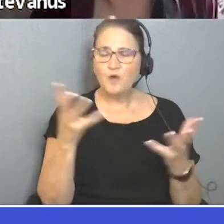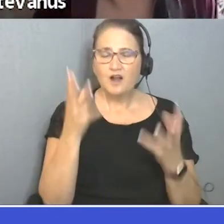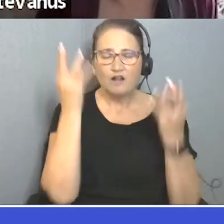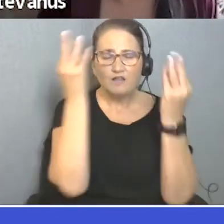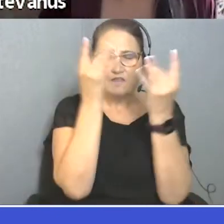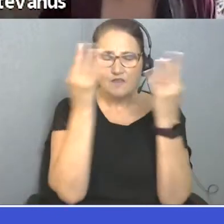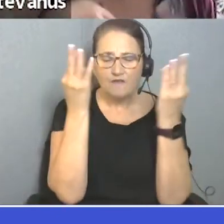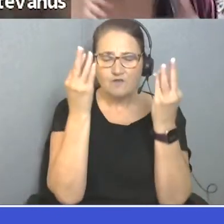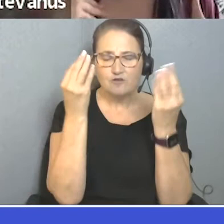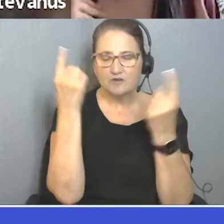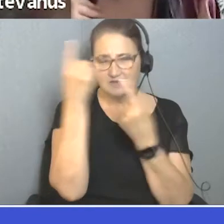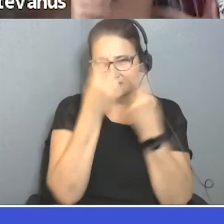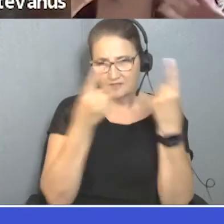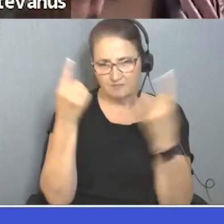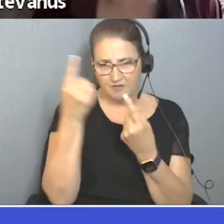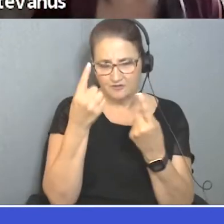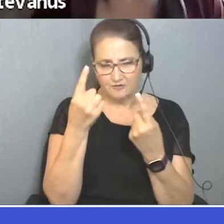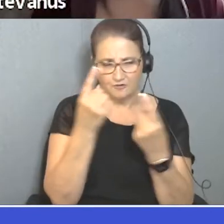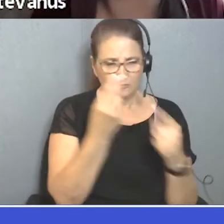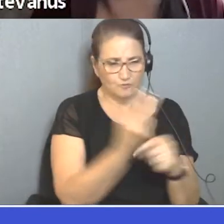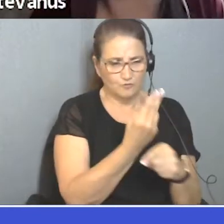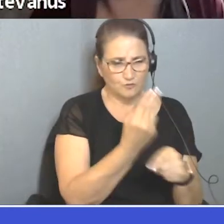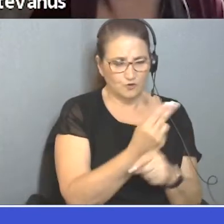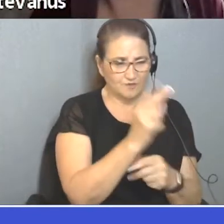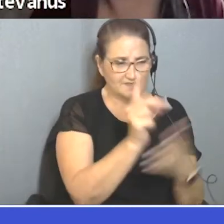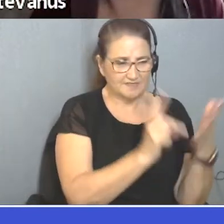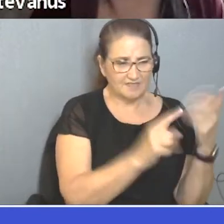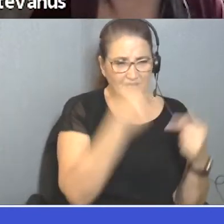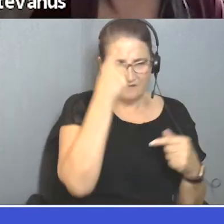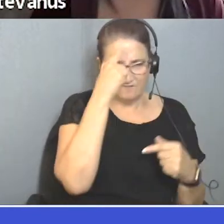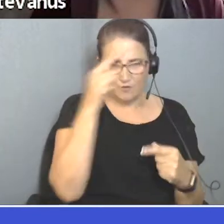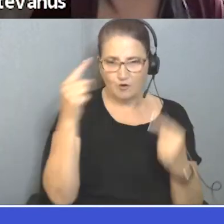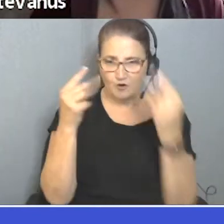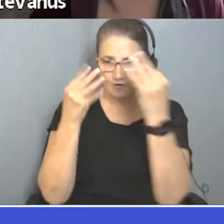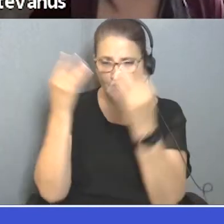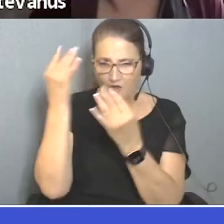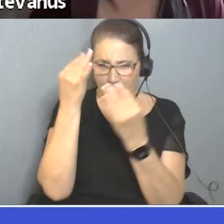use design as thoughtful consideration, if we approach design